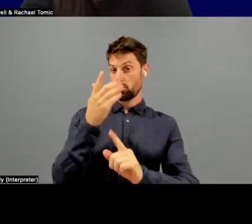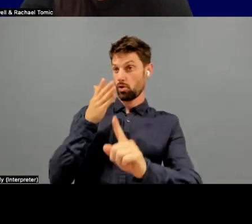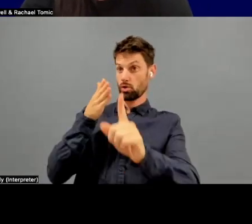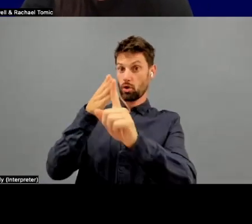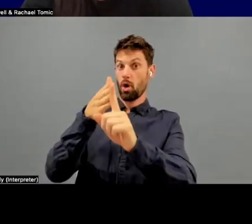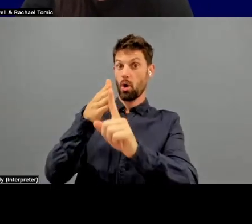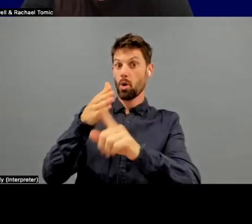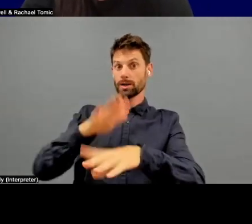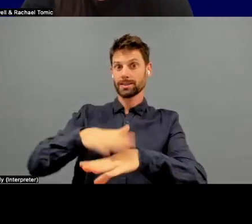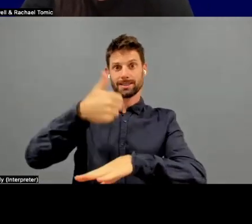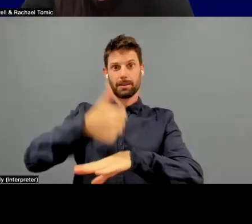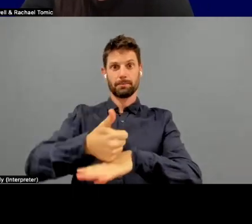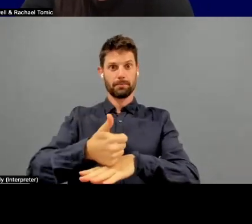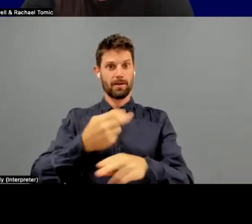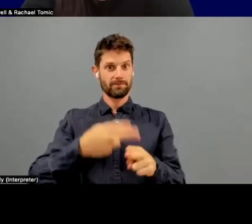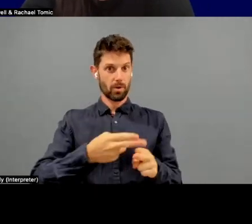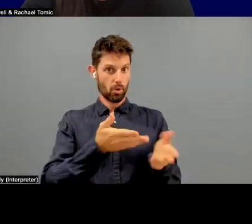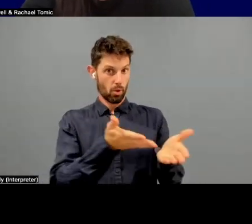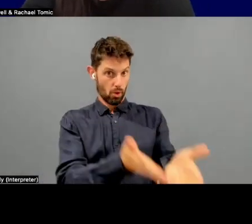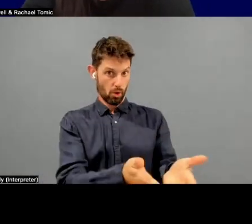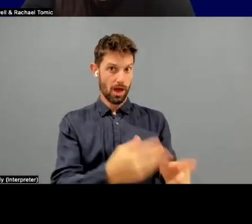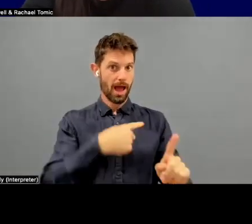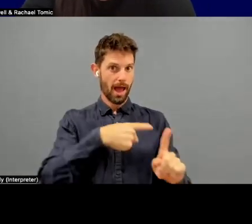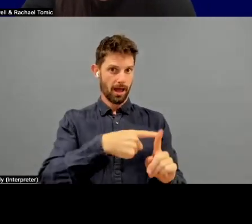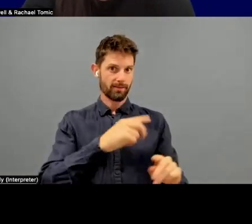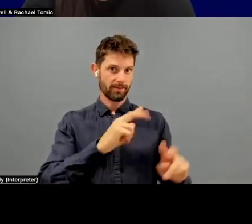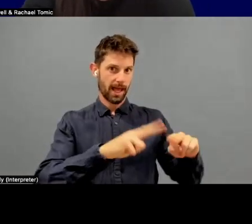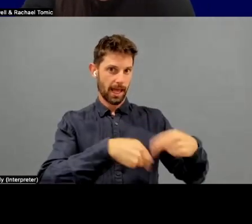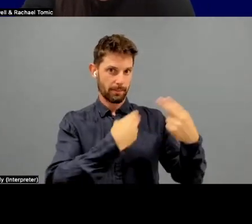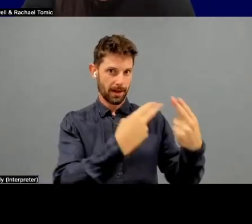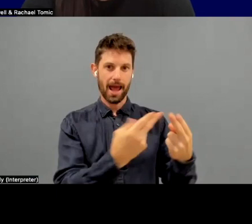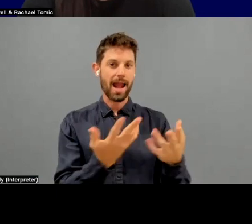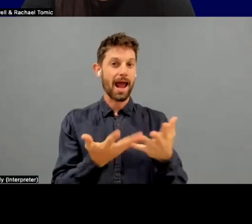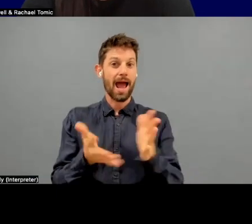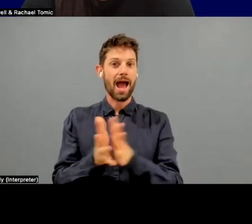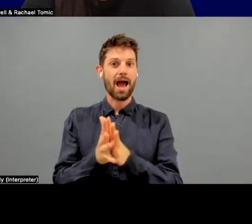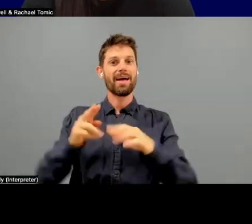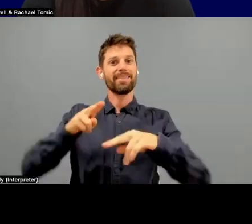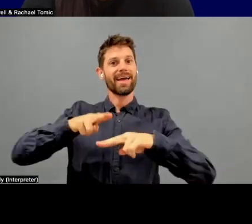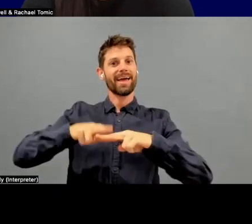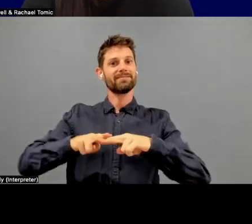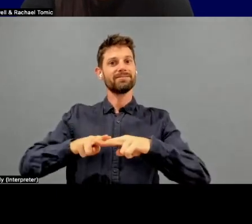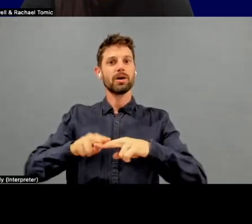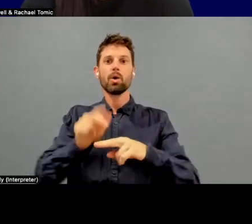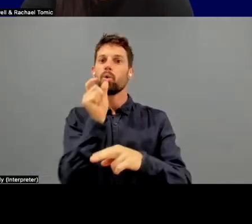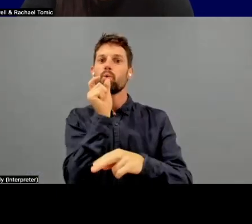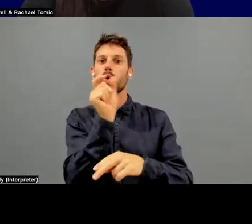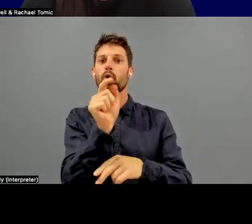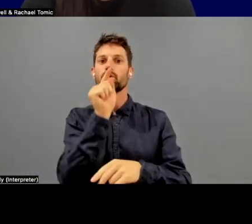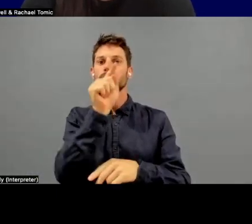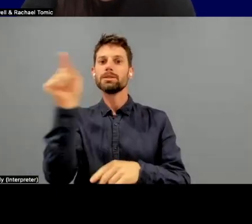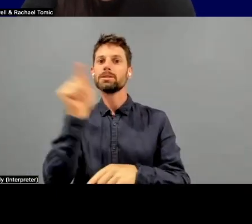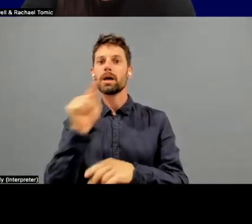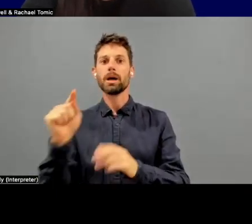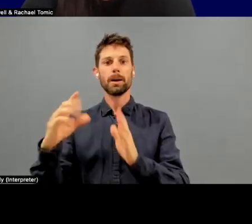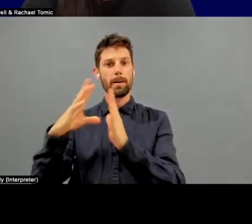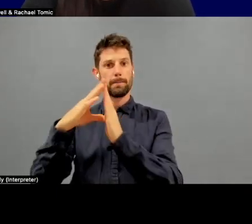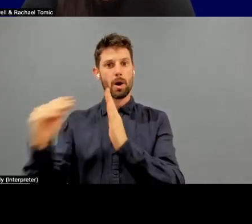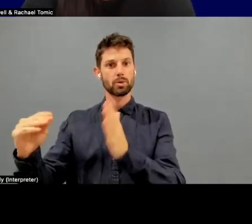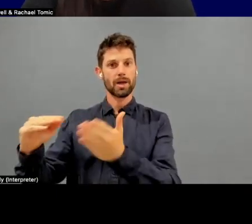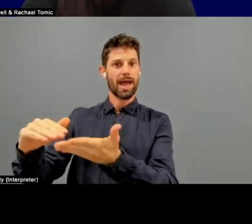her family and how we used the F words to guide goal directed therapy intervention for Hannah,